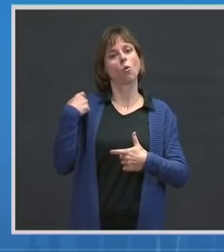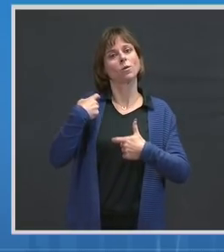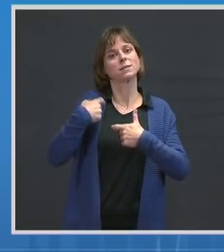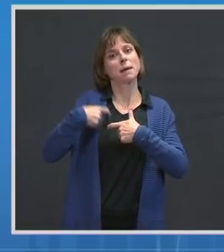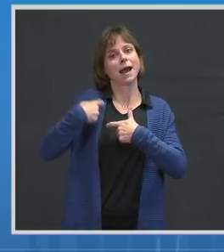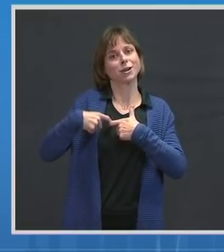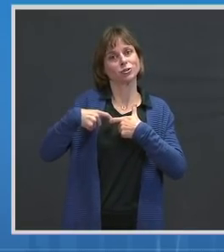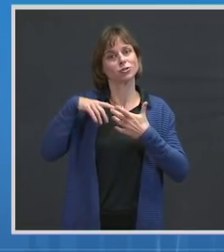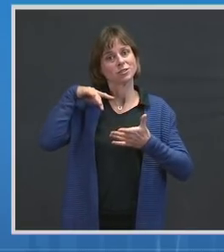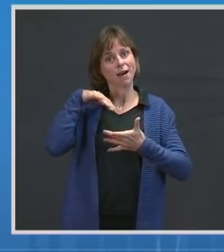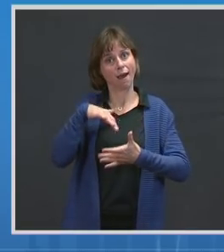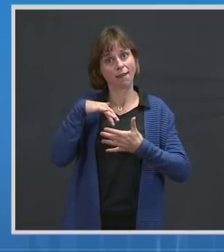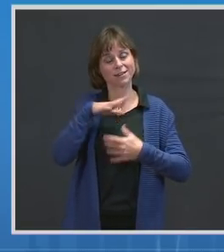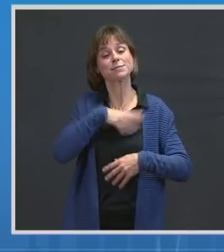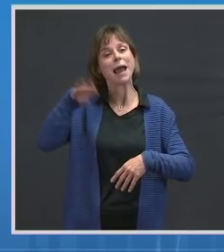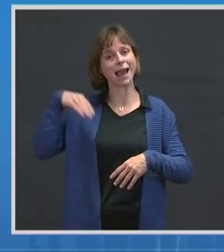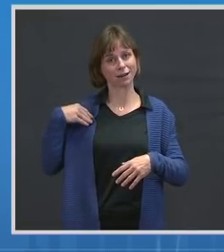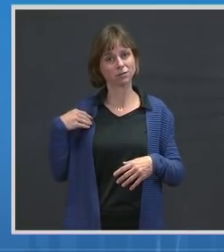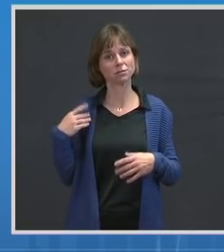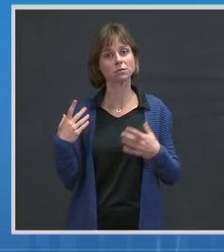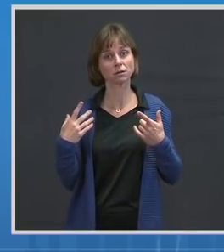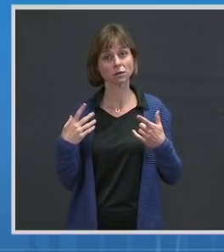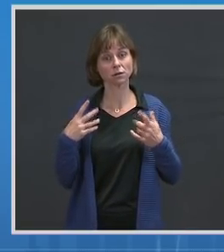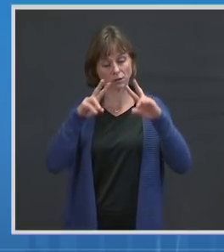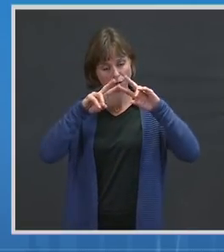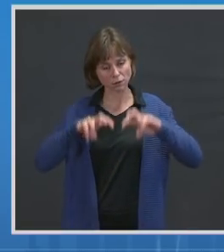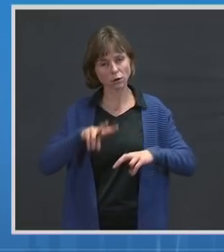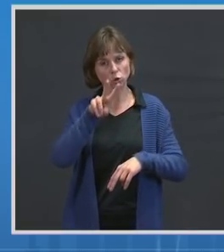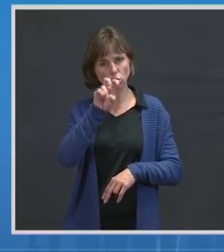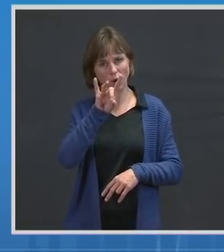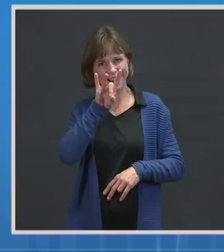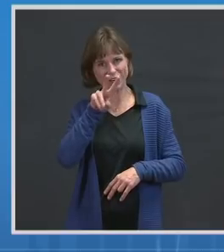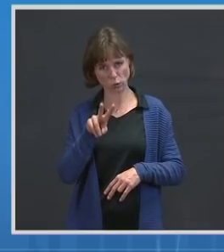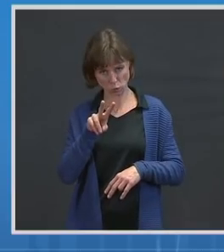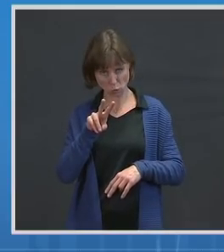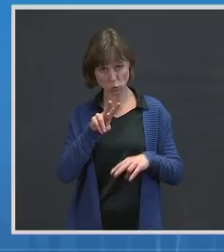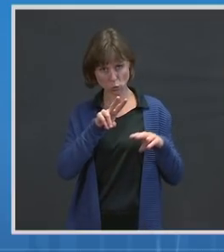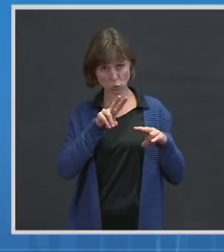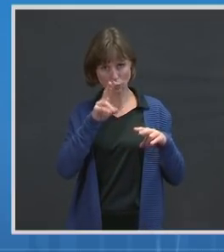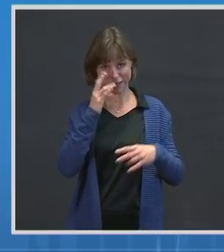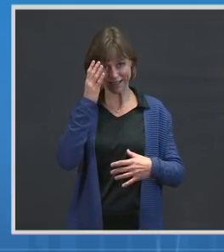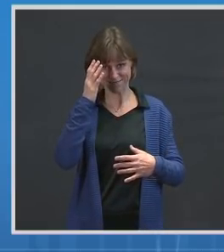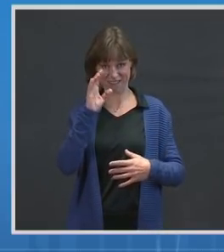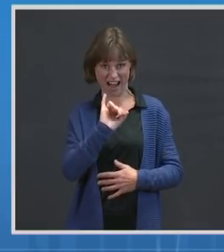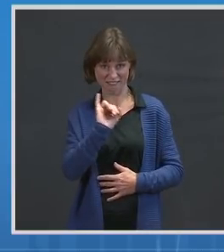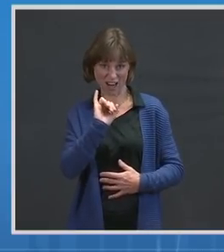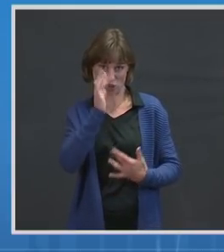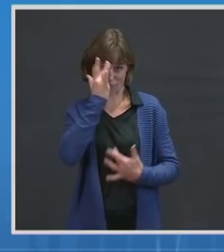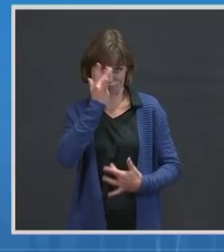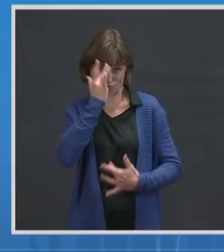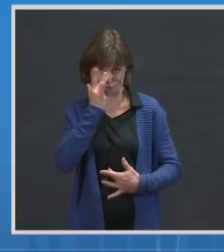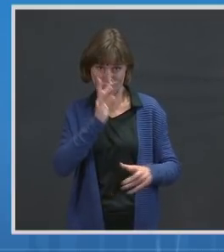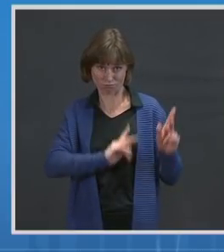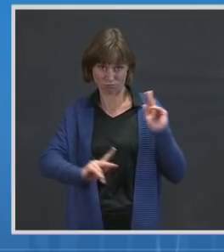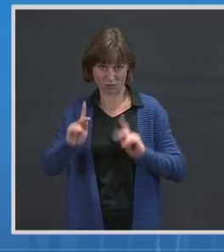with a group of 282 clusters of infections. And what it showed, in a Lancet article